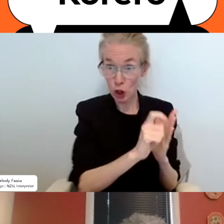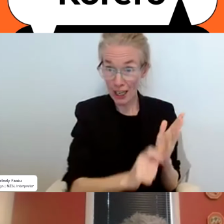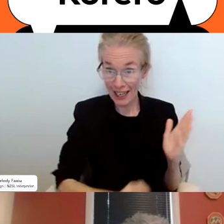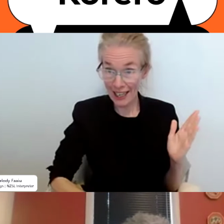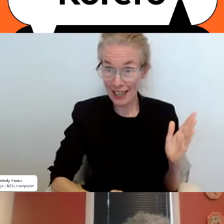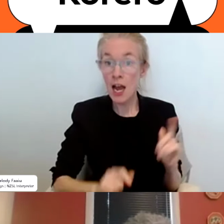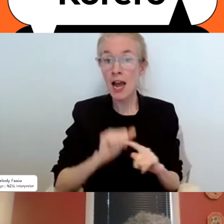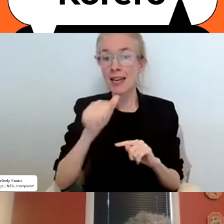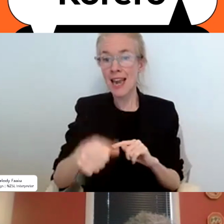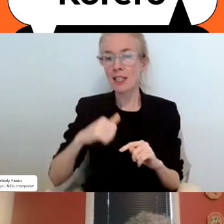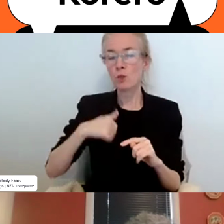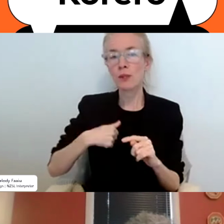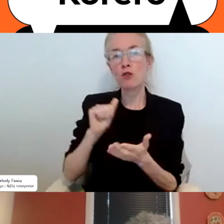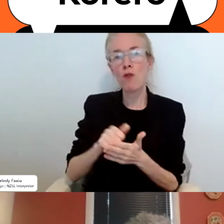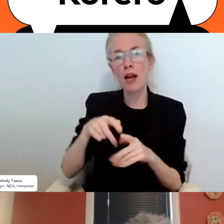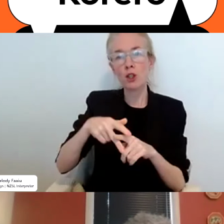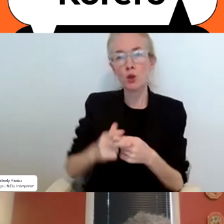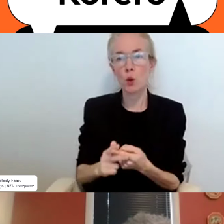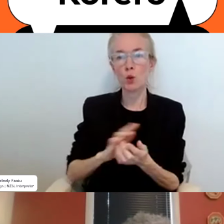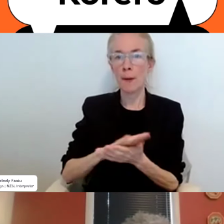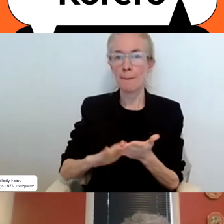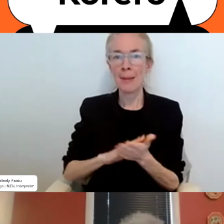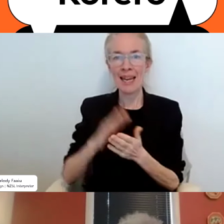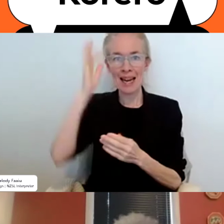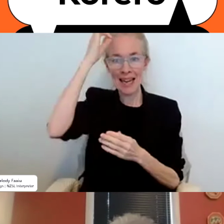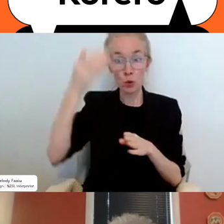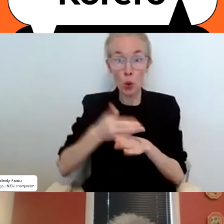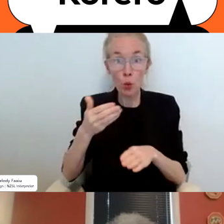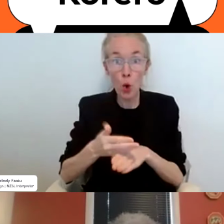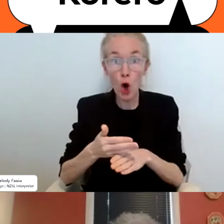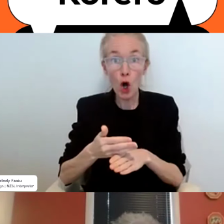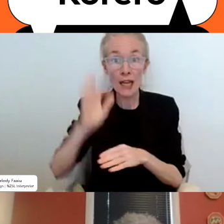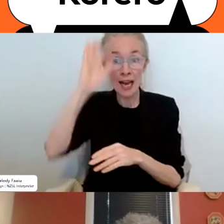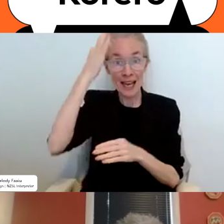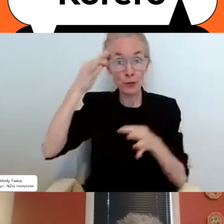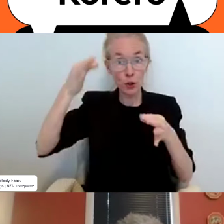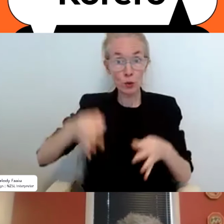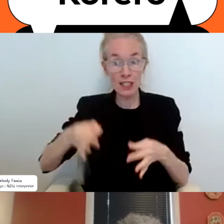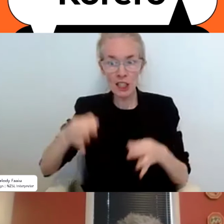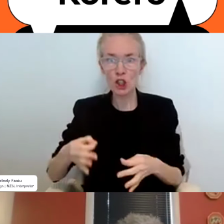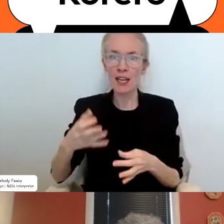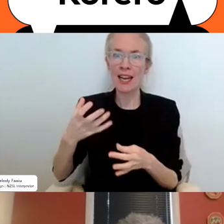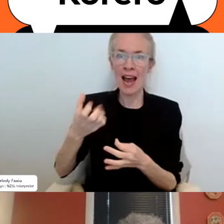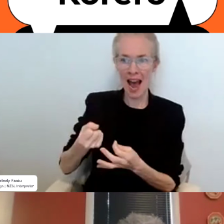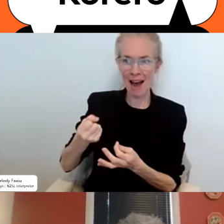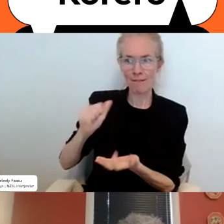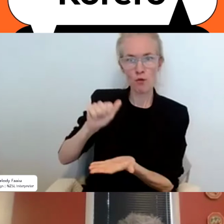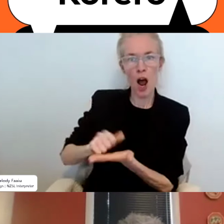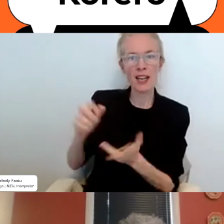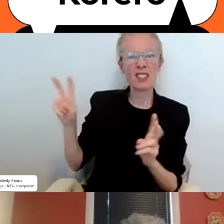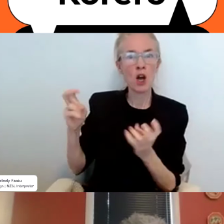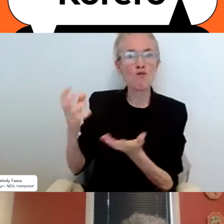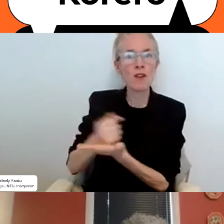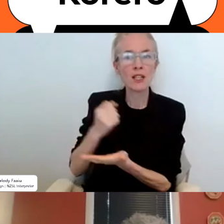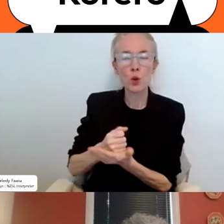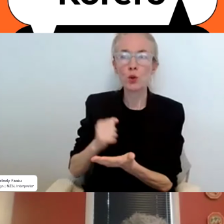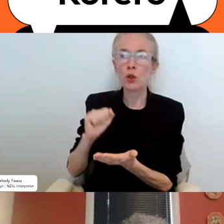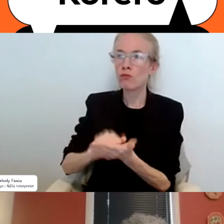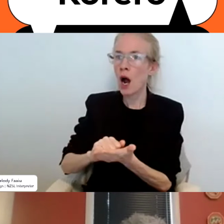role is and whatever we do is enabled and resourced. And that's where